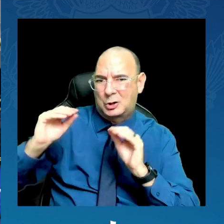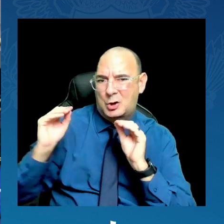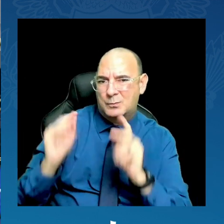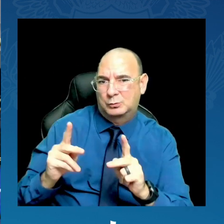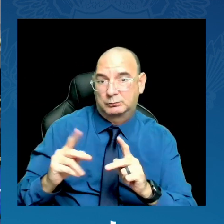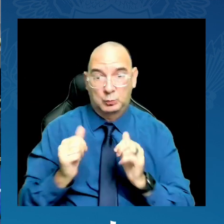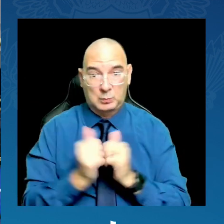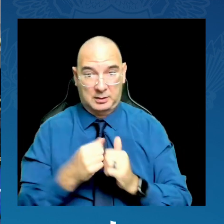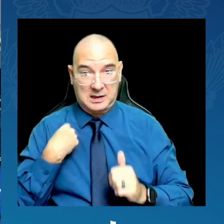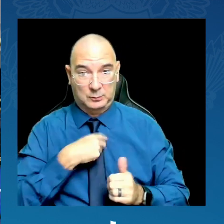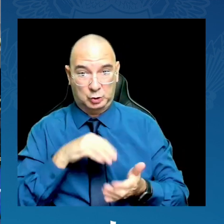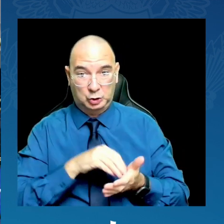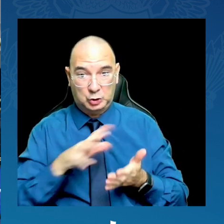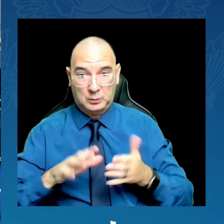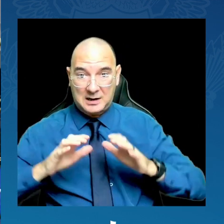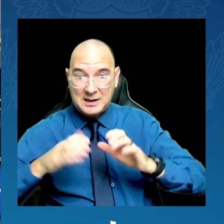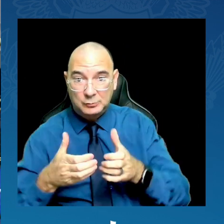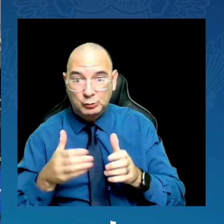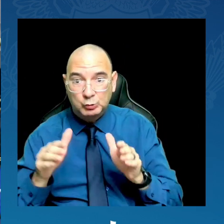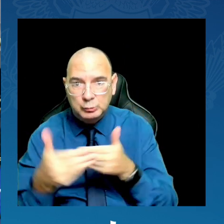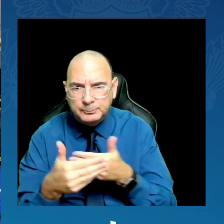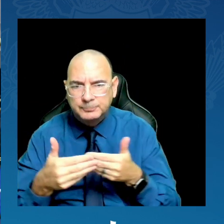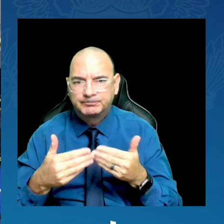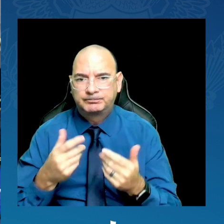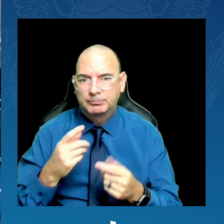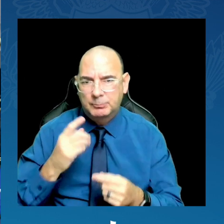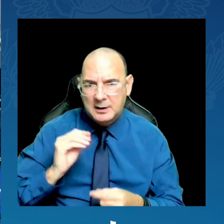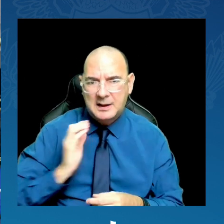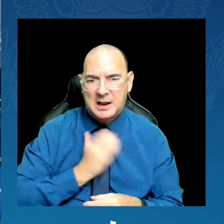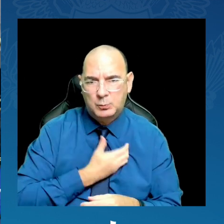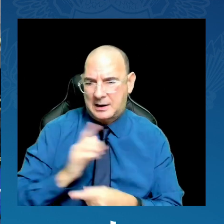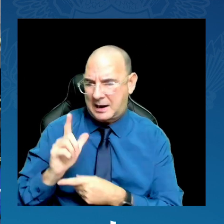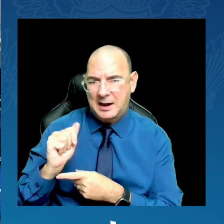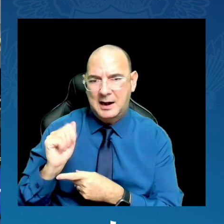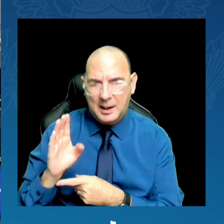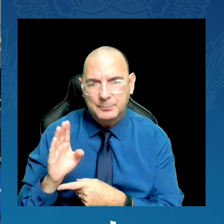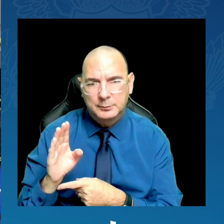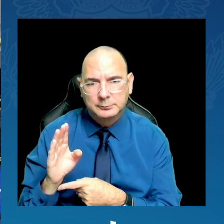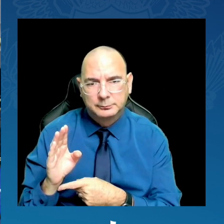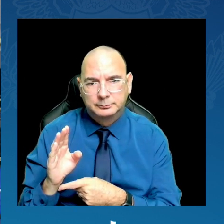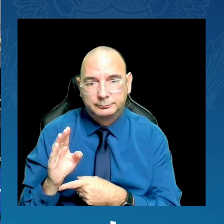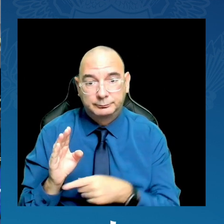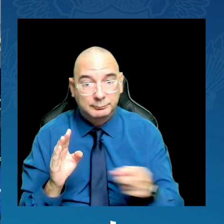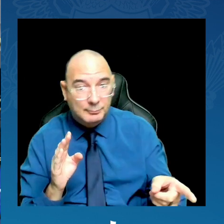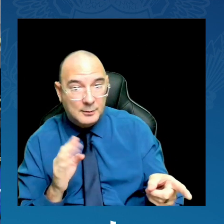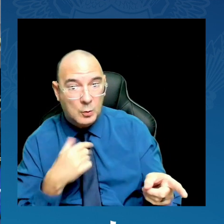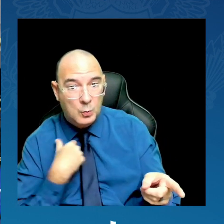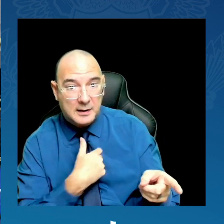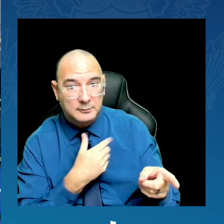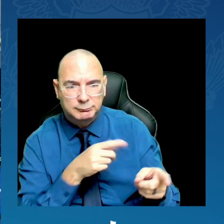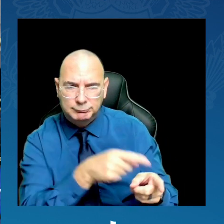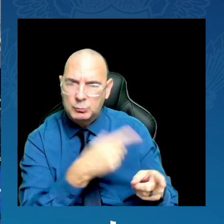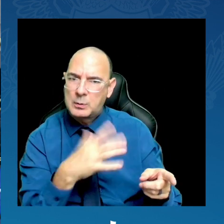in our laboratories. So, Madam President, we are Vice President we are very, very pleased to be a part of the solution.